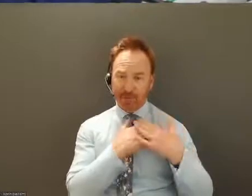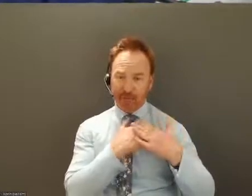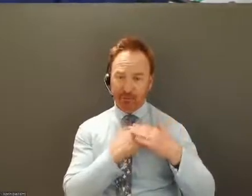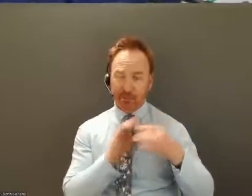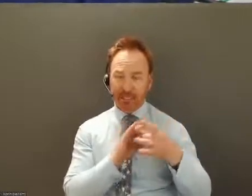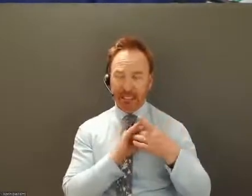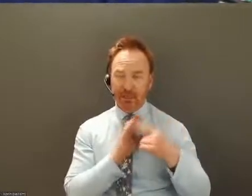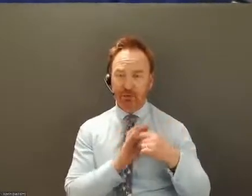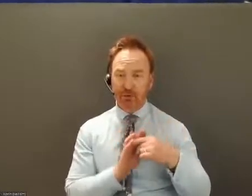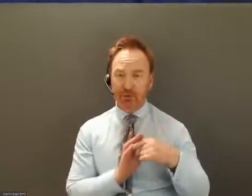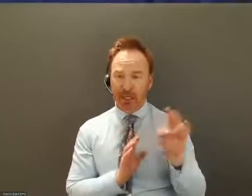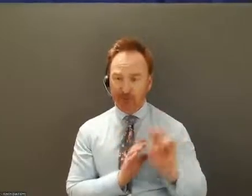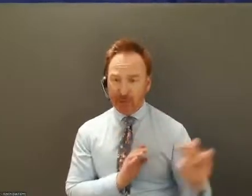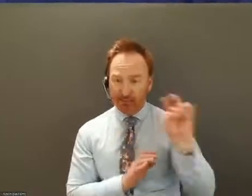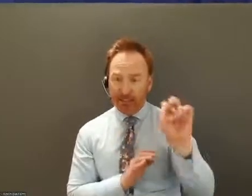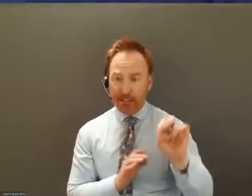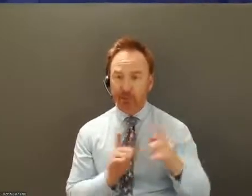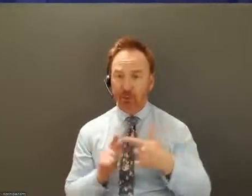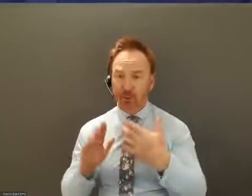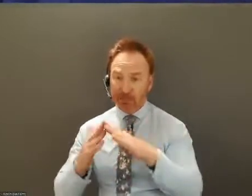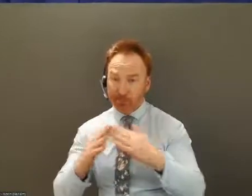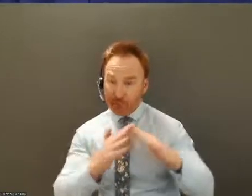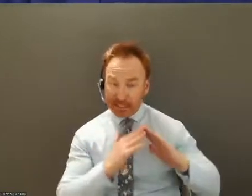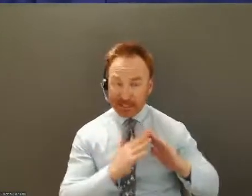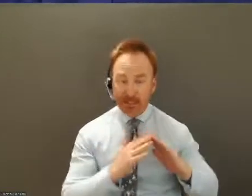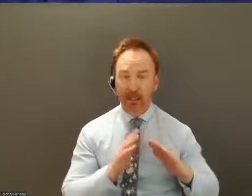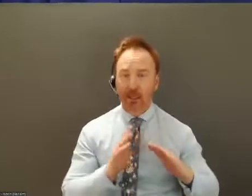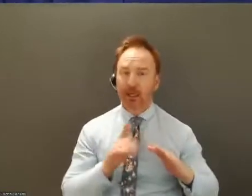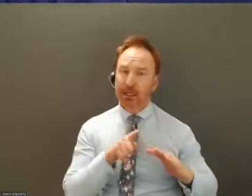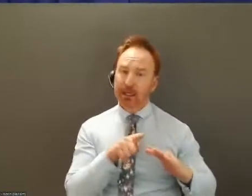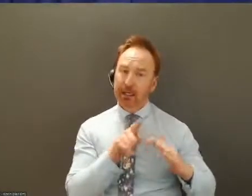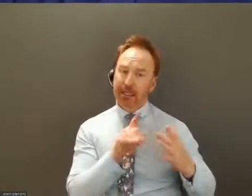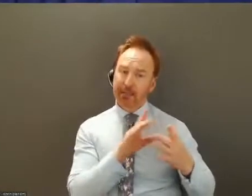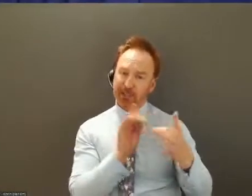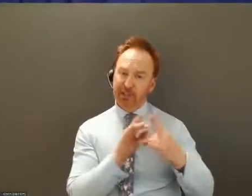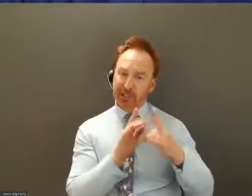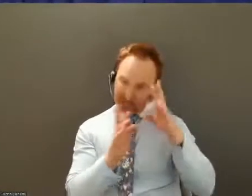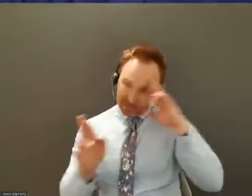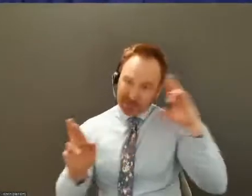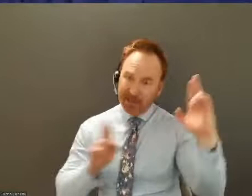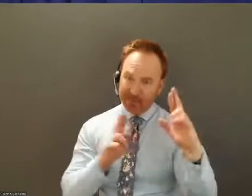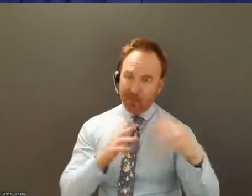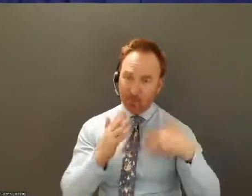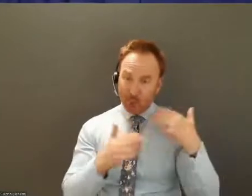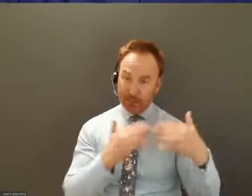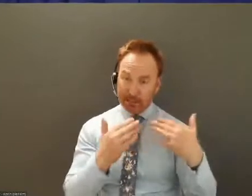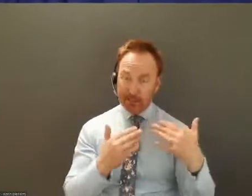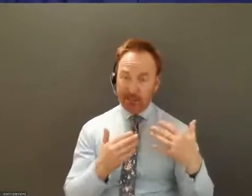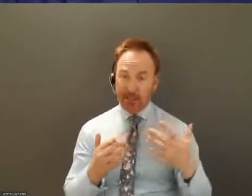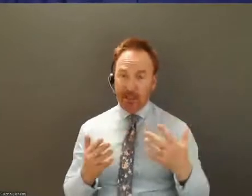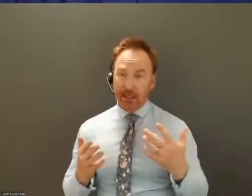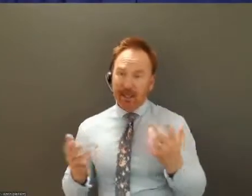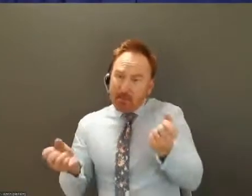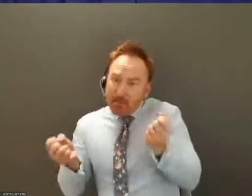consequences. Look at suicide, addictions and how they have been aggravated.